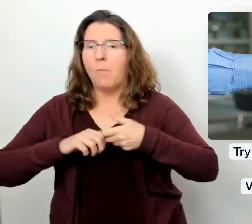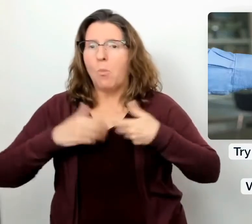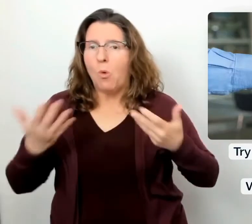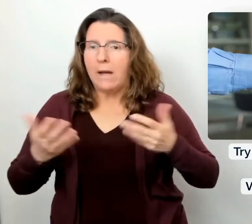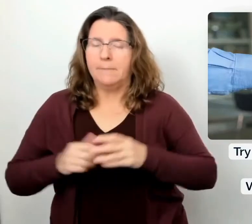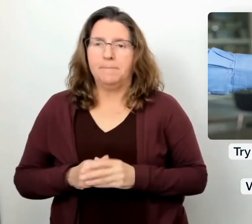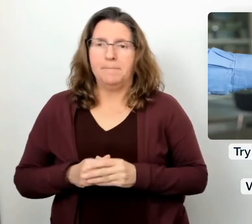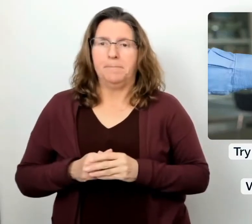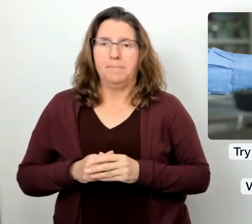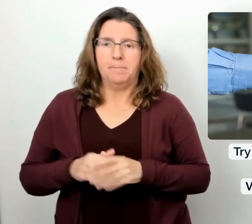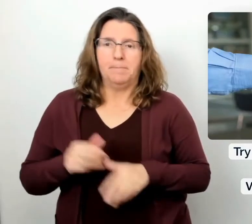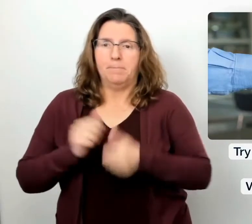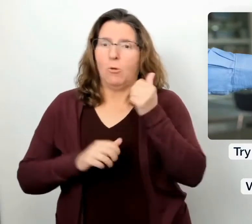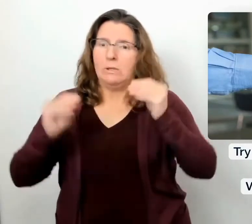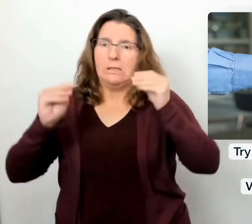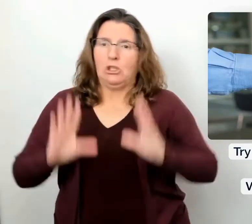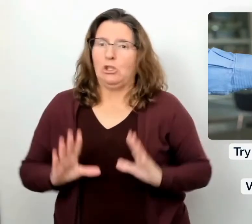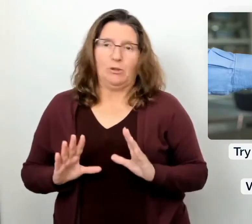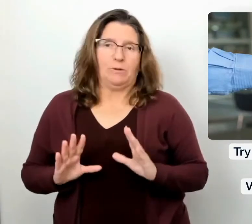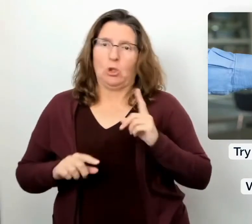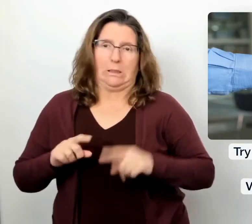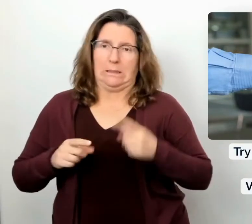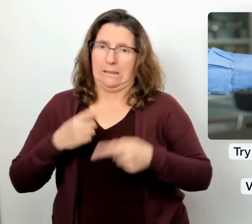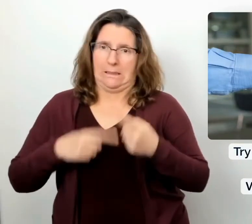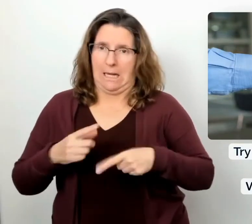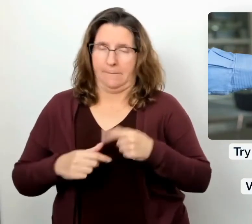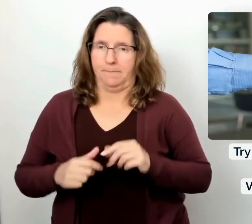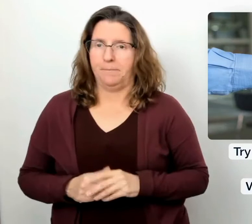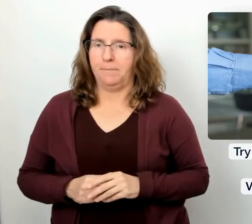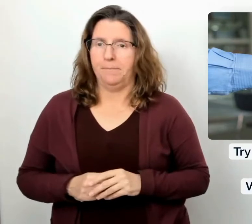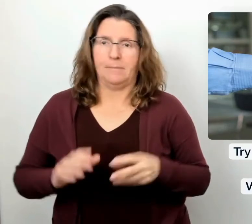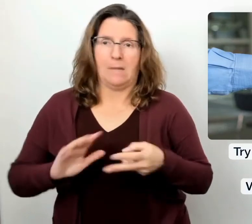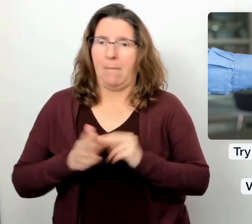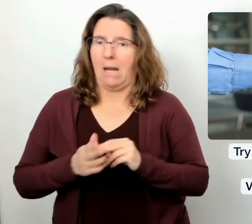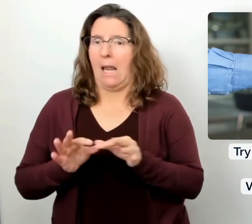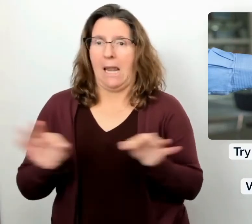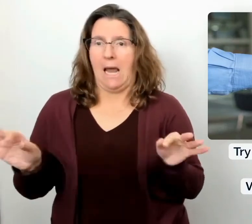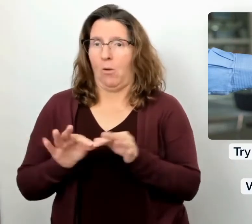The problem was that most of the teachers at the school could not use or understand sign language.